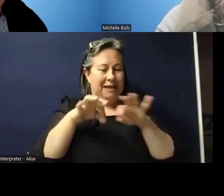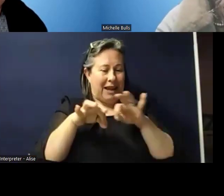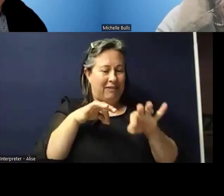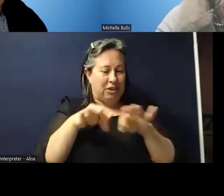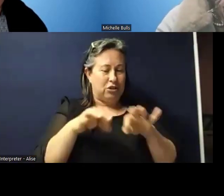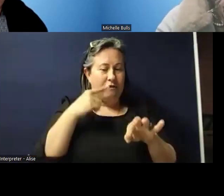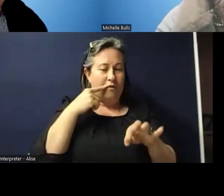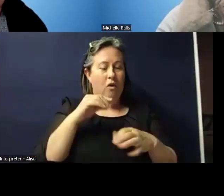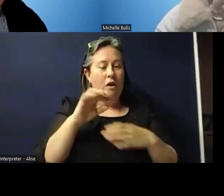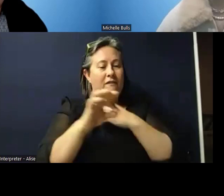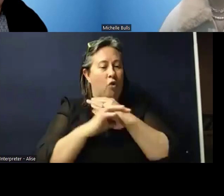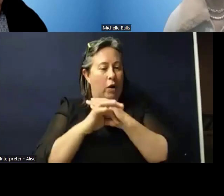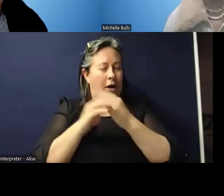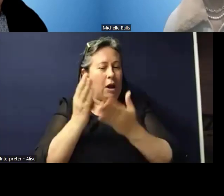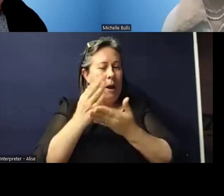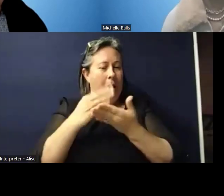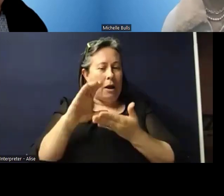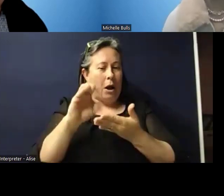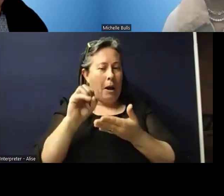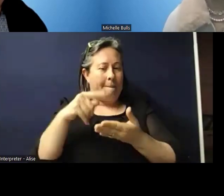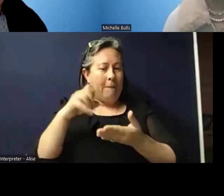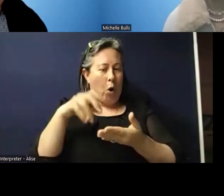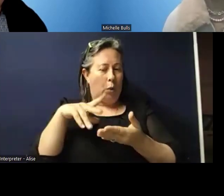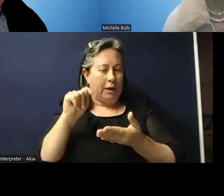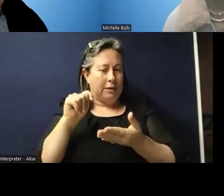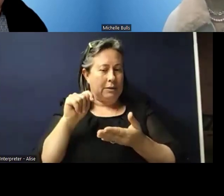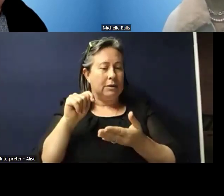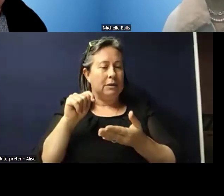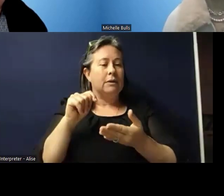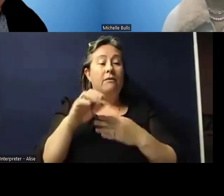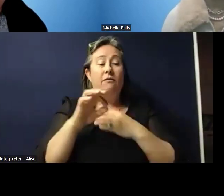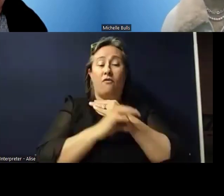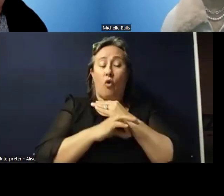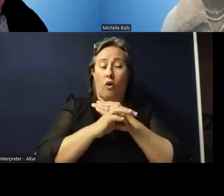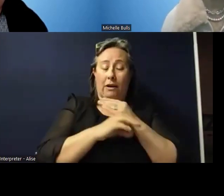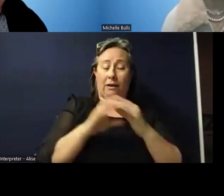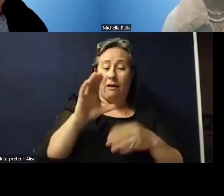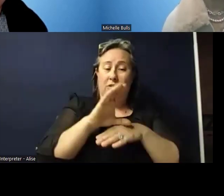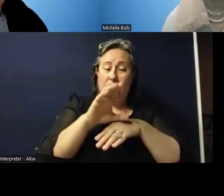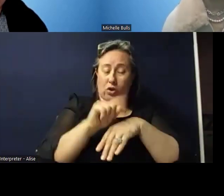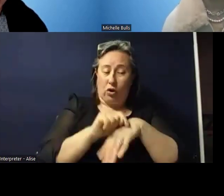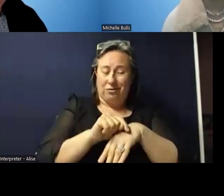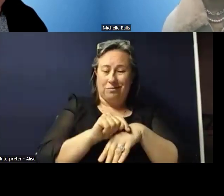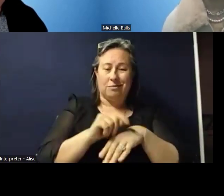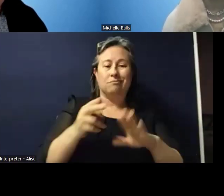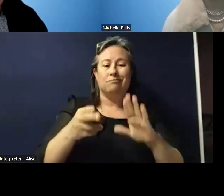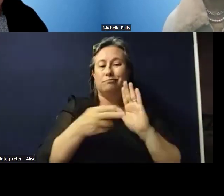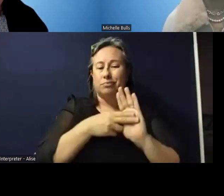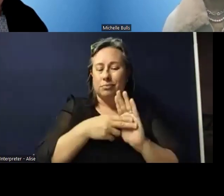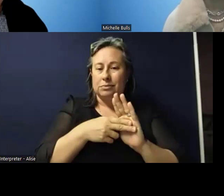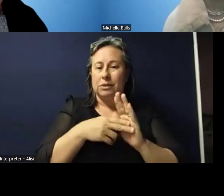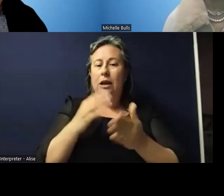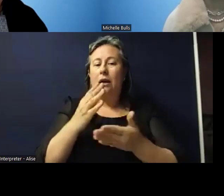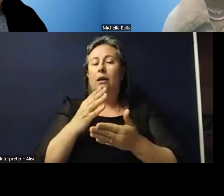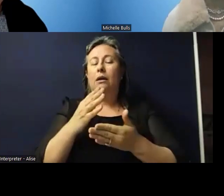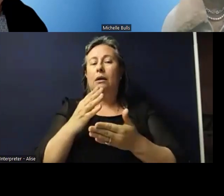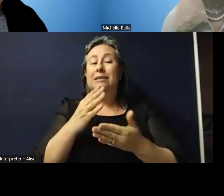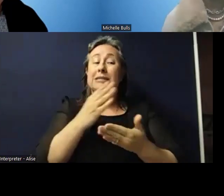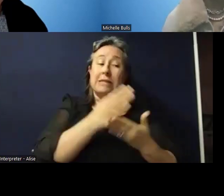in the same way foreign consultants on projects have been deemed a foreign component in some instances but not in other instances?